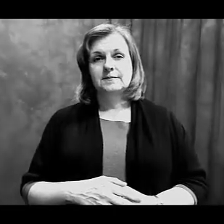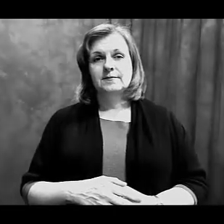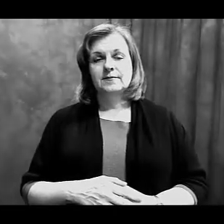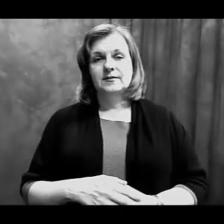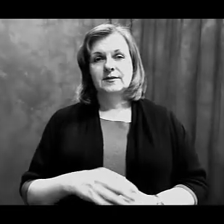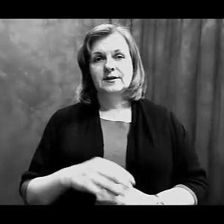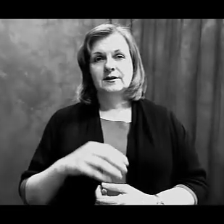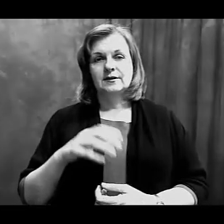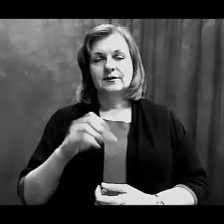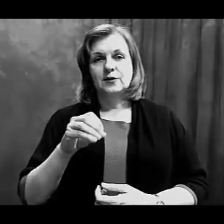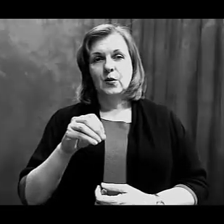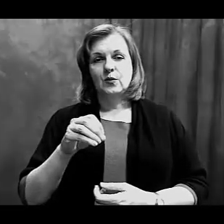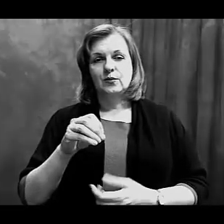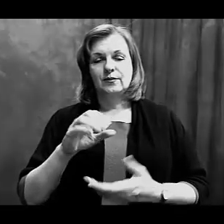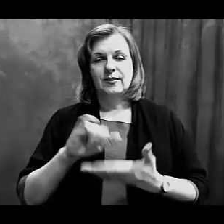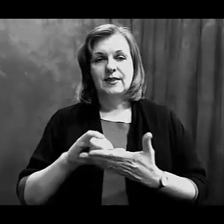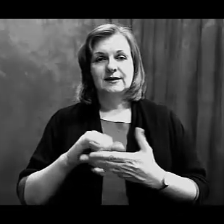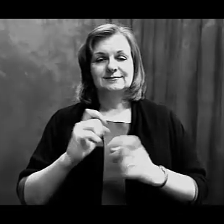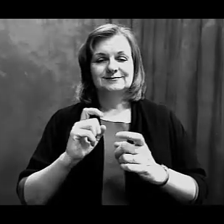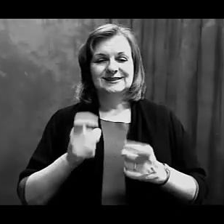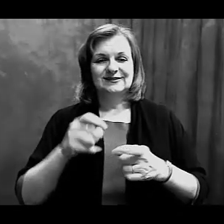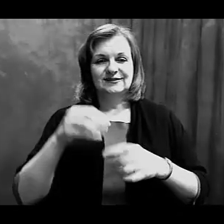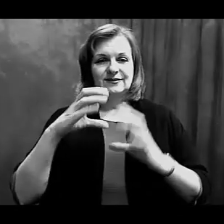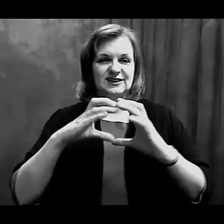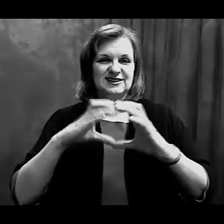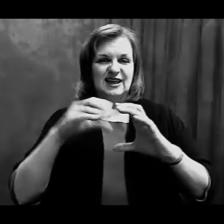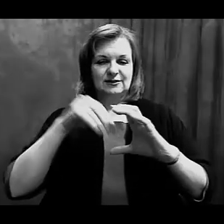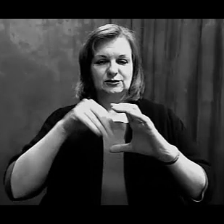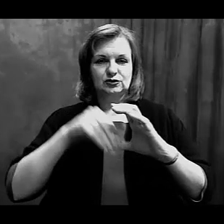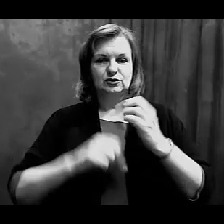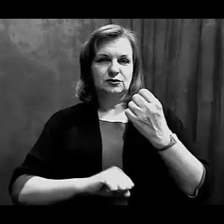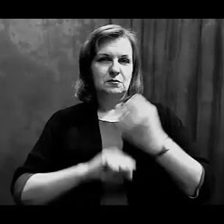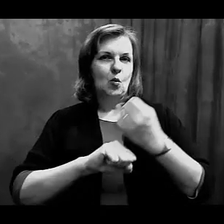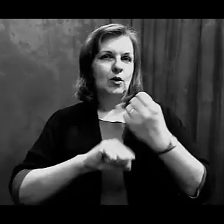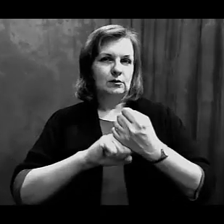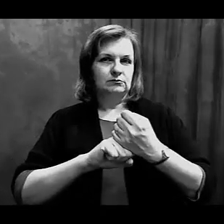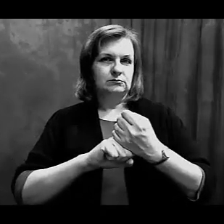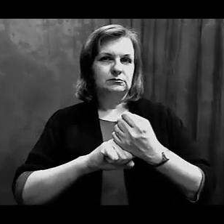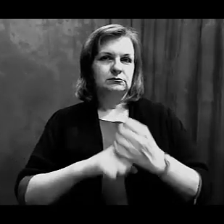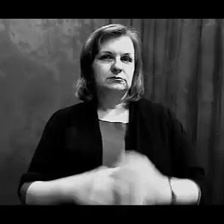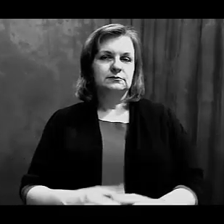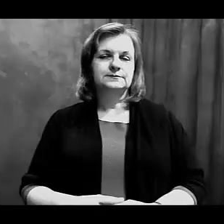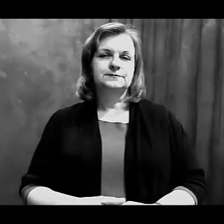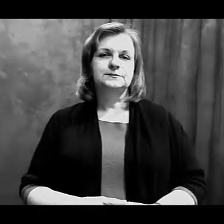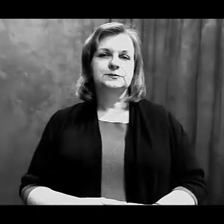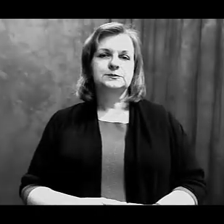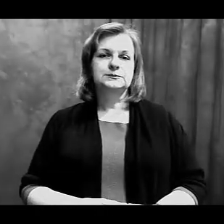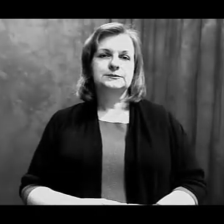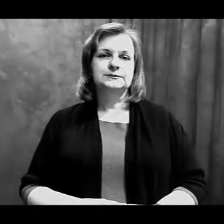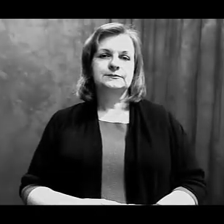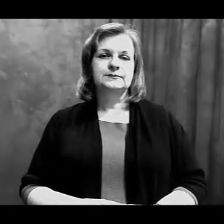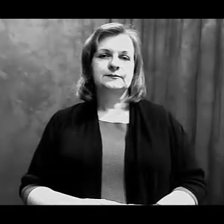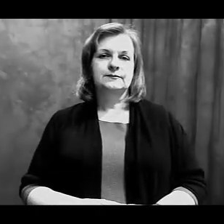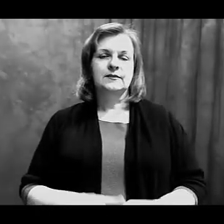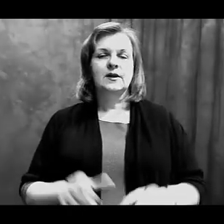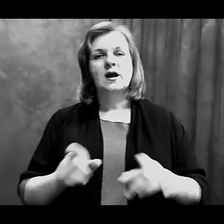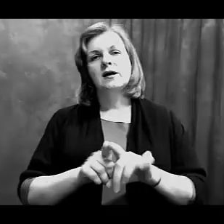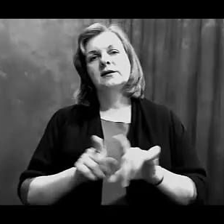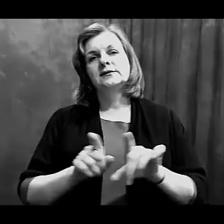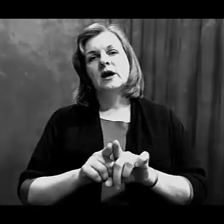so essentially an internal support structure and